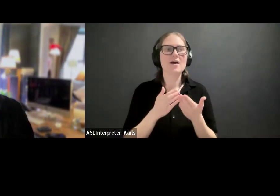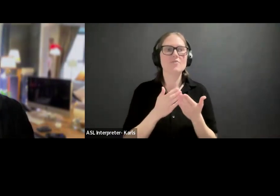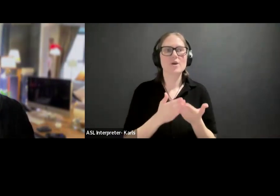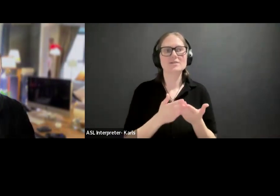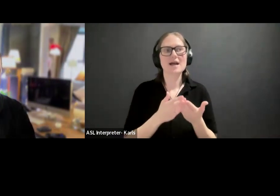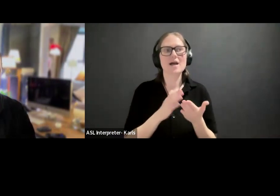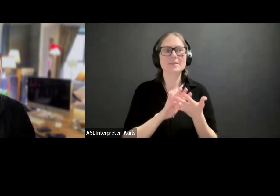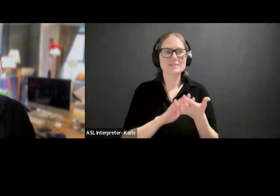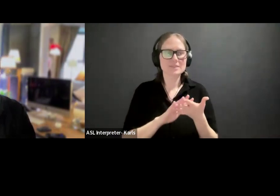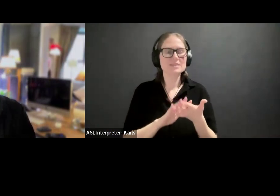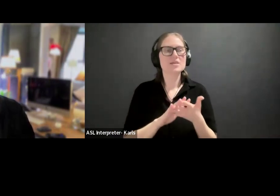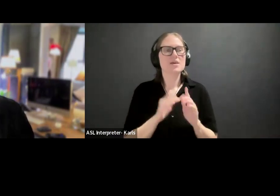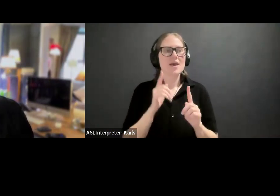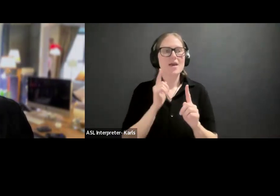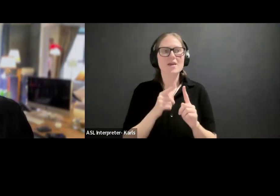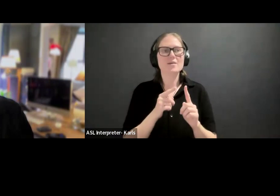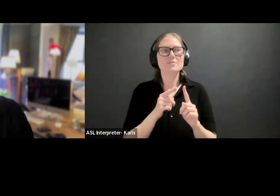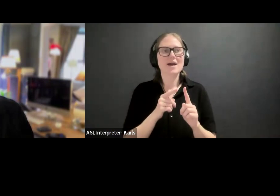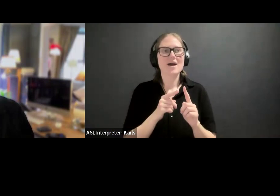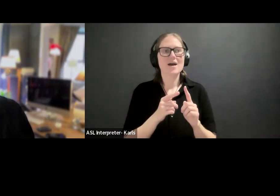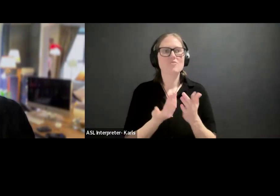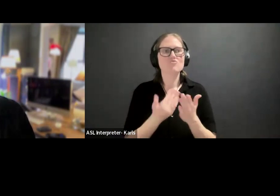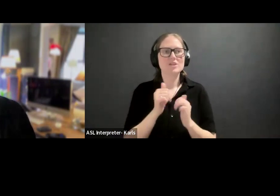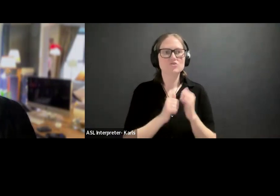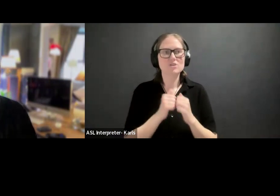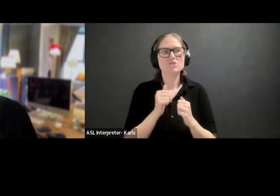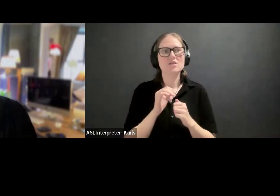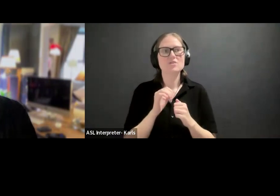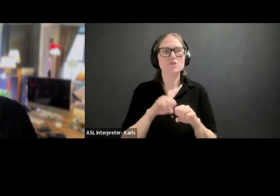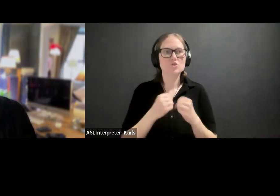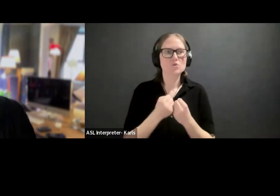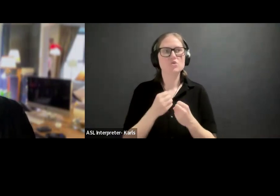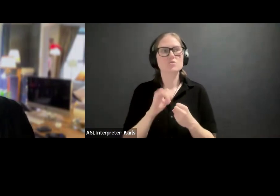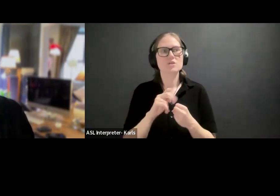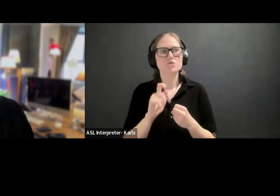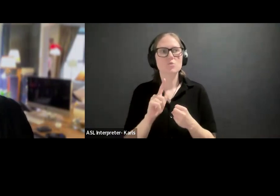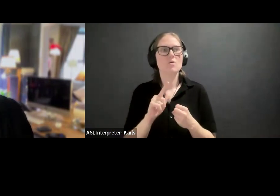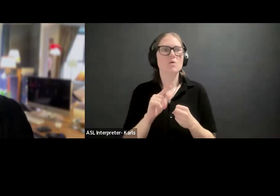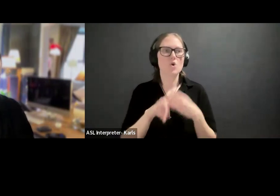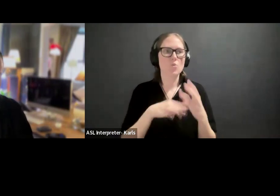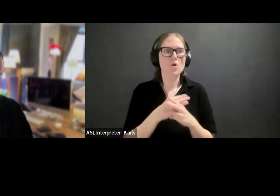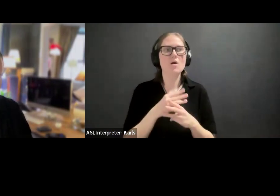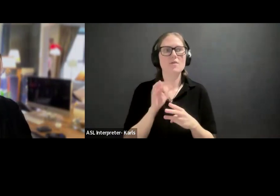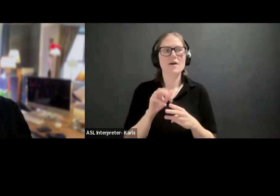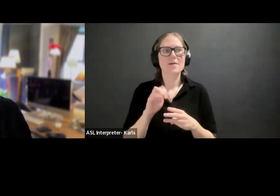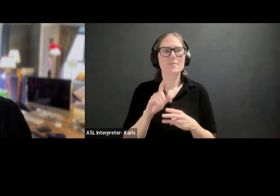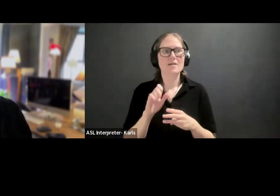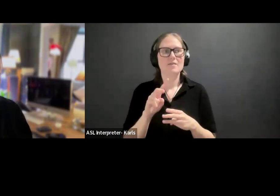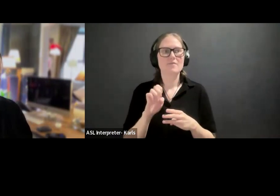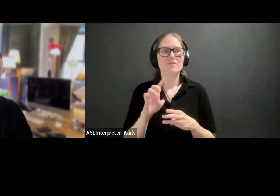The sociosexual world Melville inhabited and documented. The project, now a book, under consideration at Cambridge.